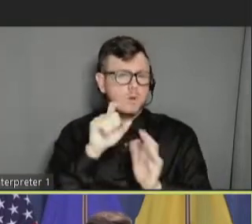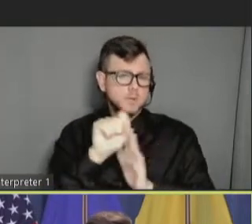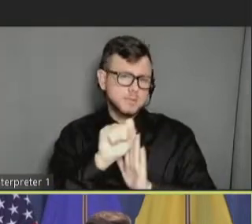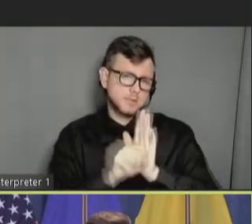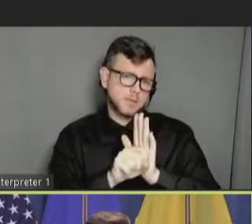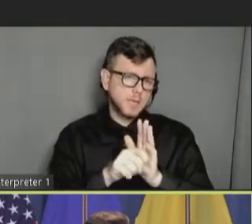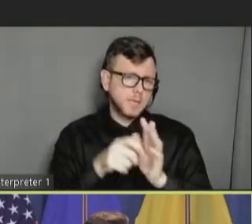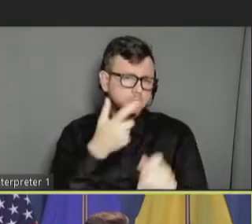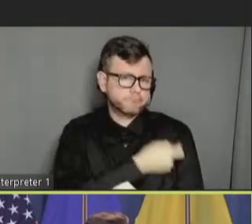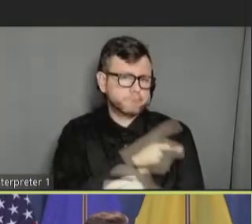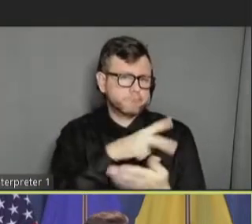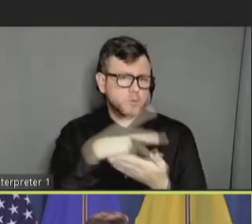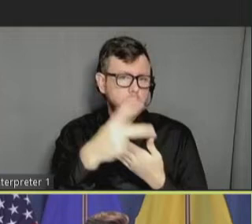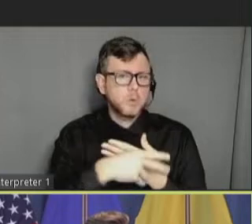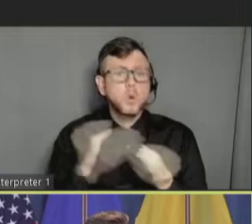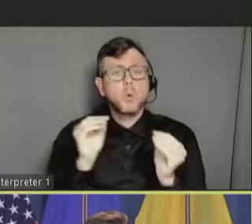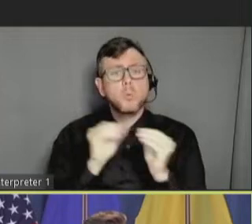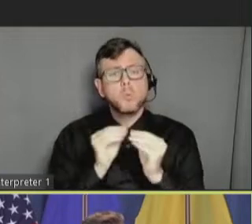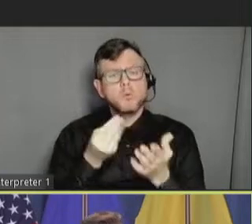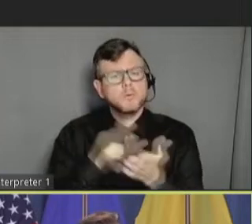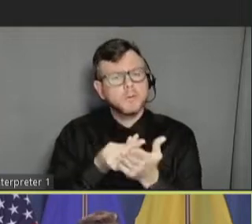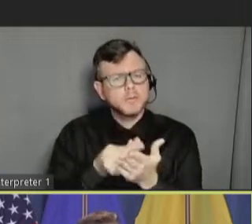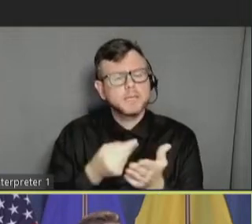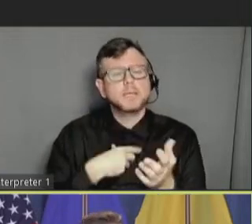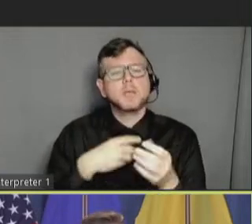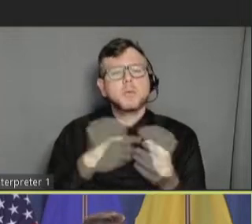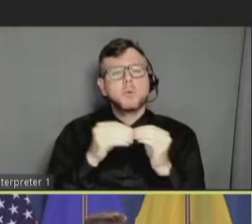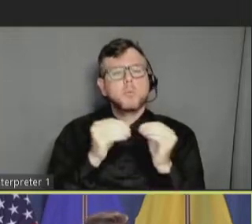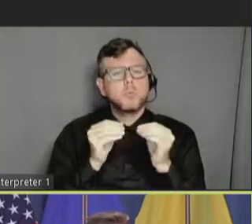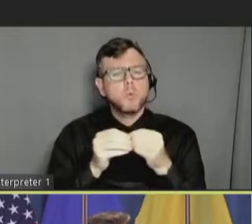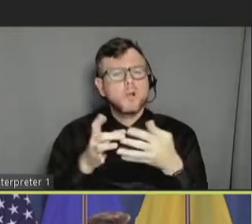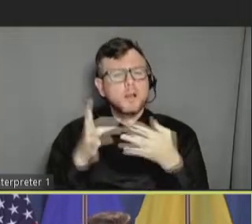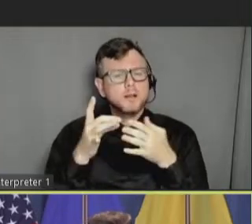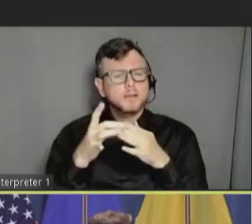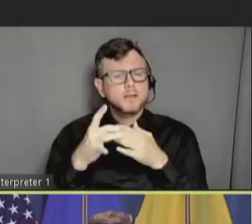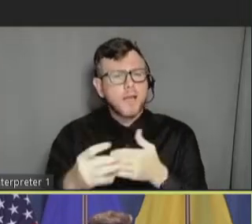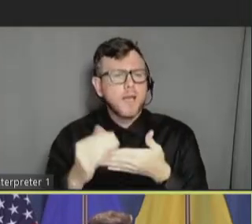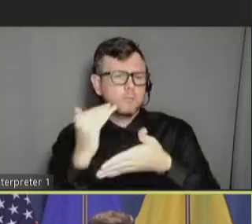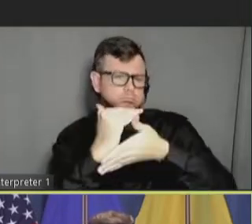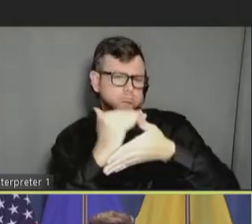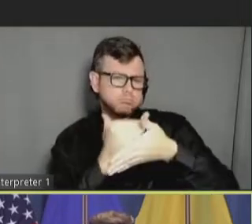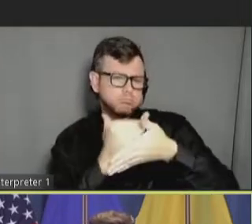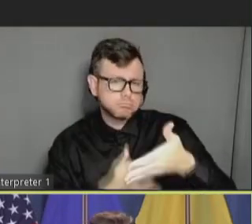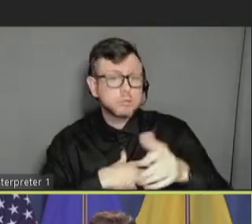funding and more detailed guidelines can help states to better prepare to increase